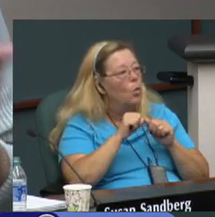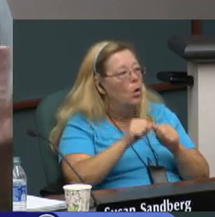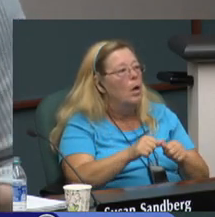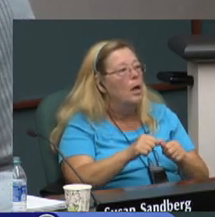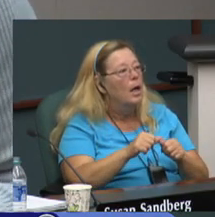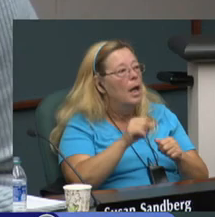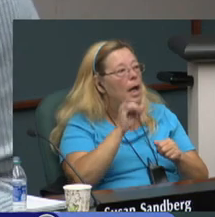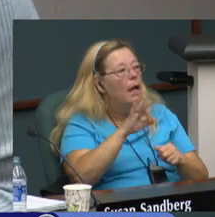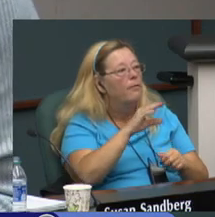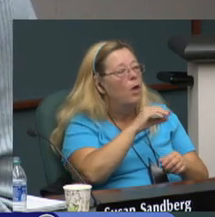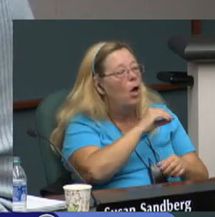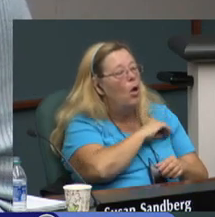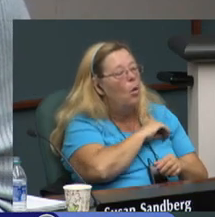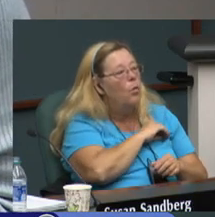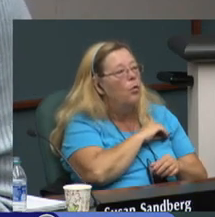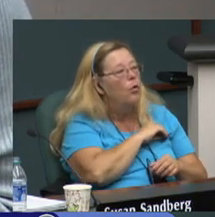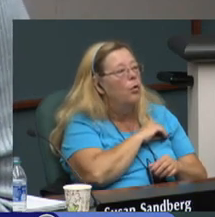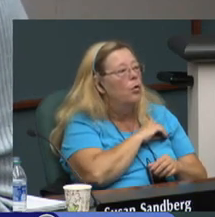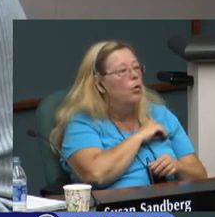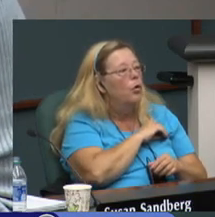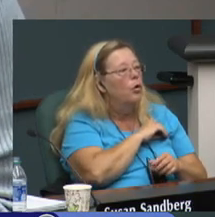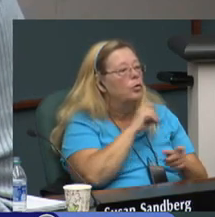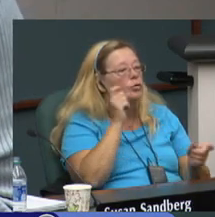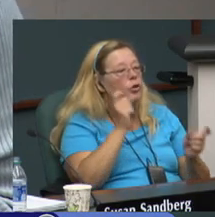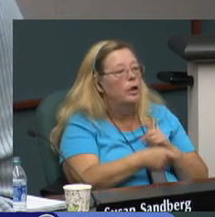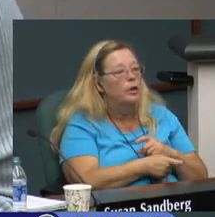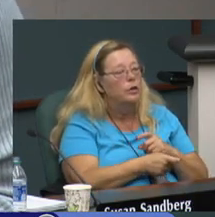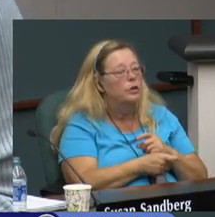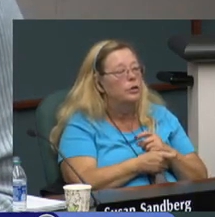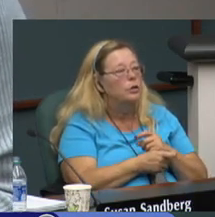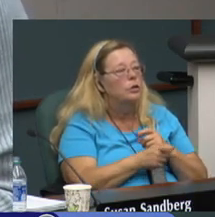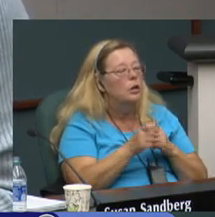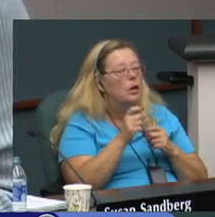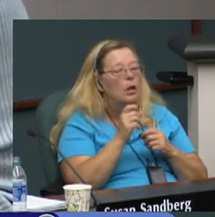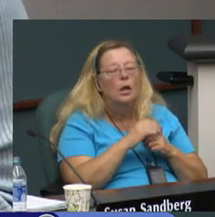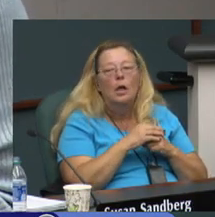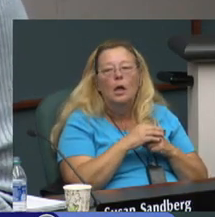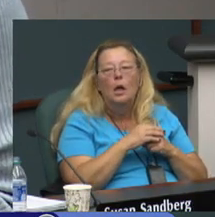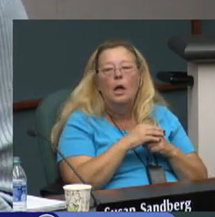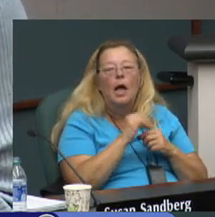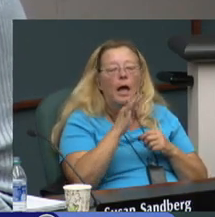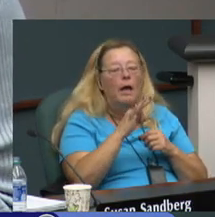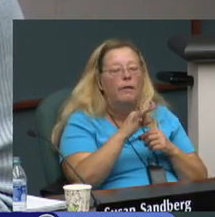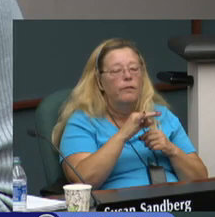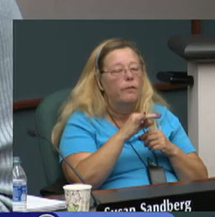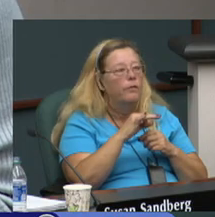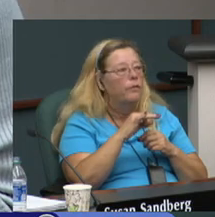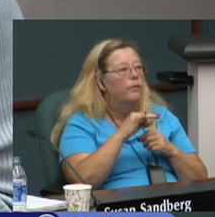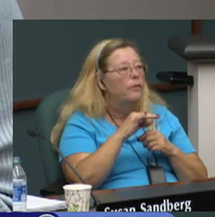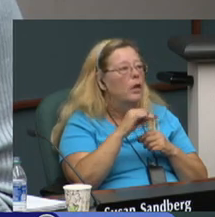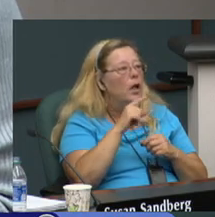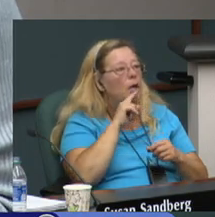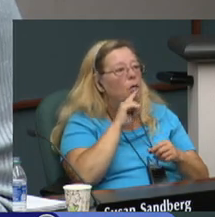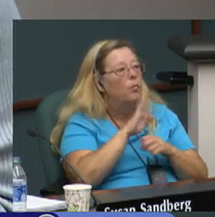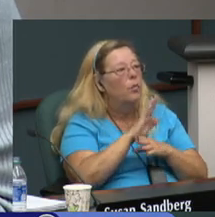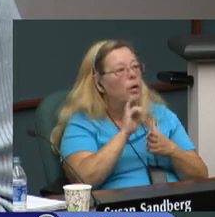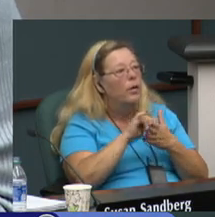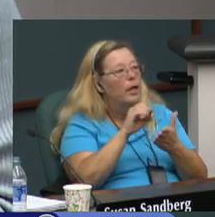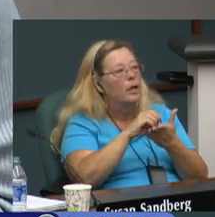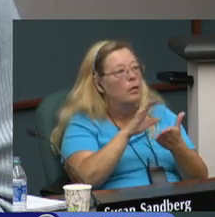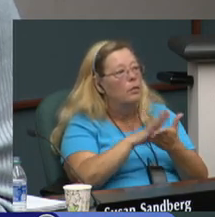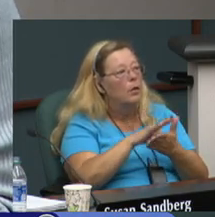owners change the ownership changes and there's a commitment that's recorded at